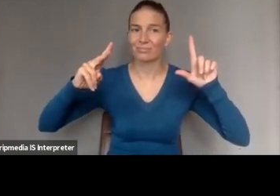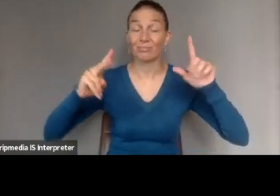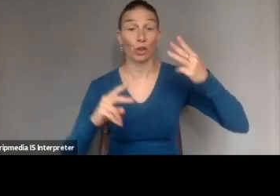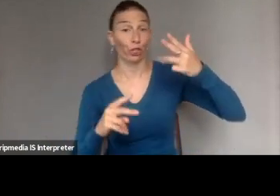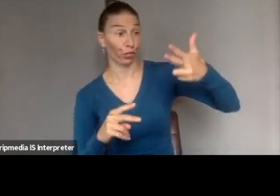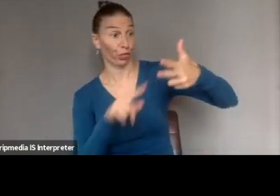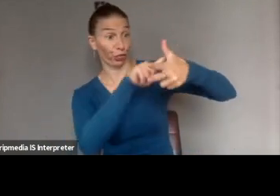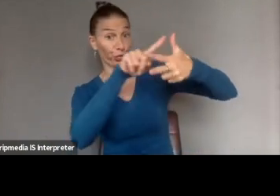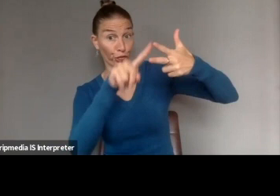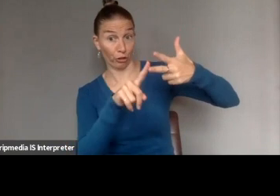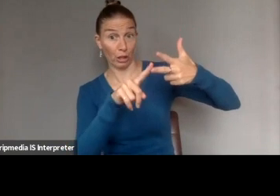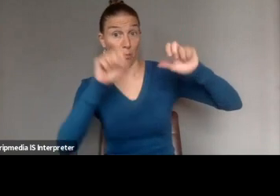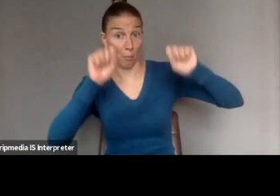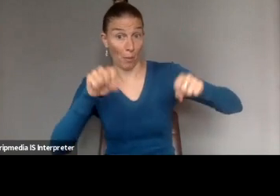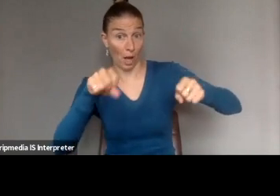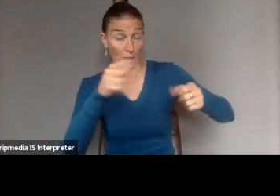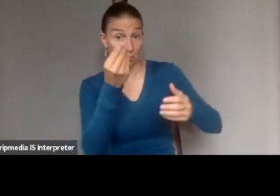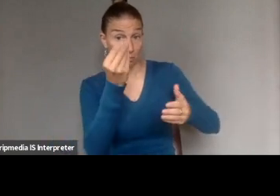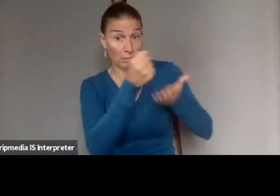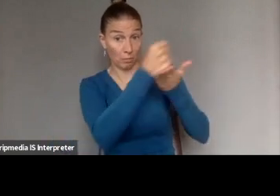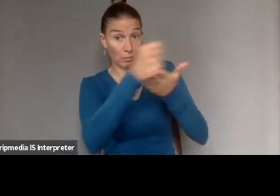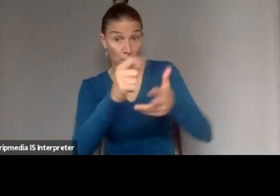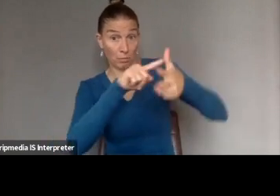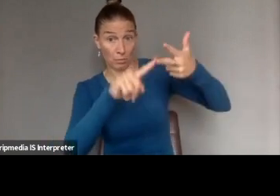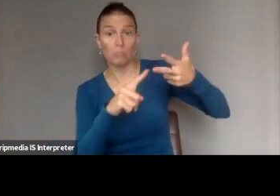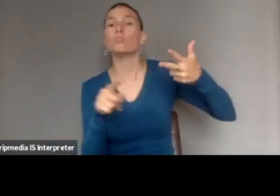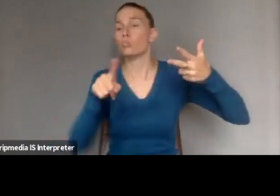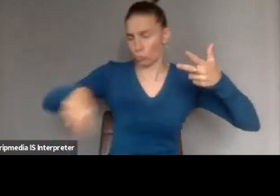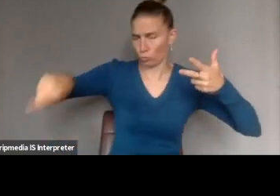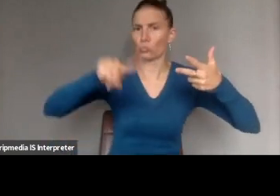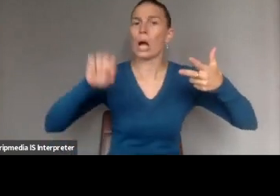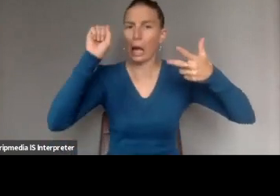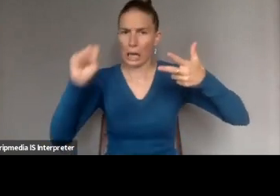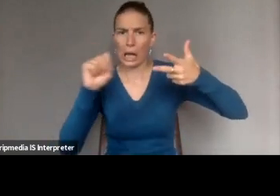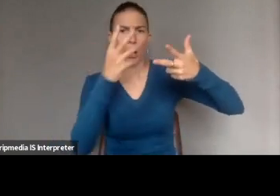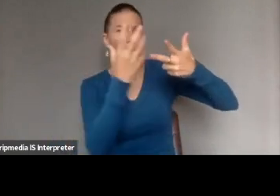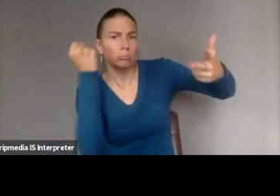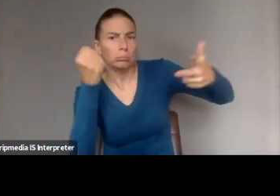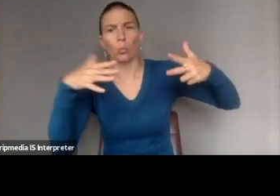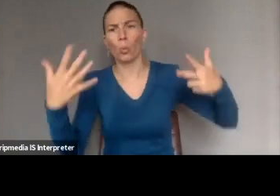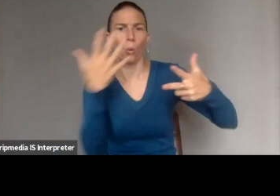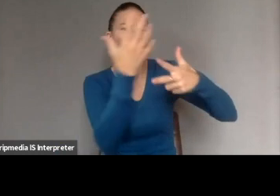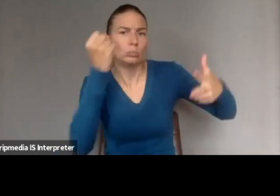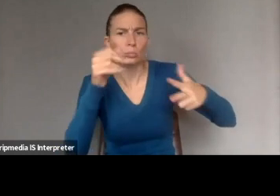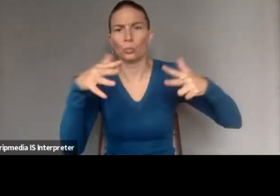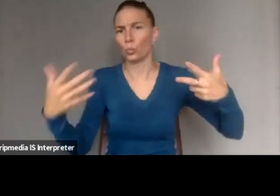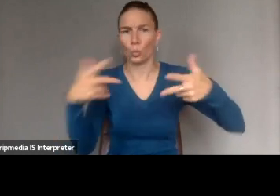At that point there were only three major schemes on offer. And around 40% were accessing at least one of those three schemes.